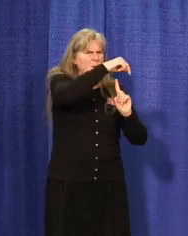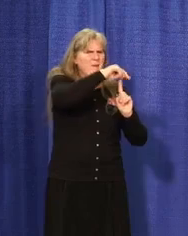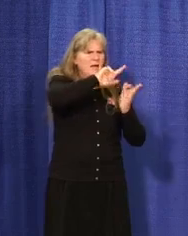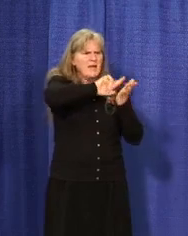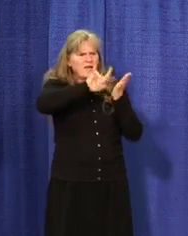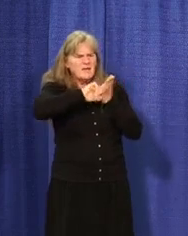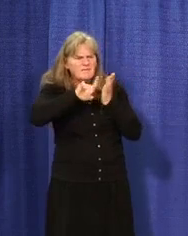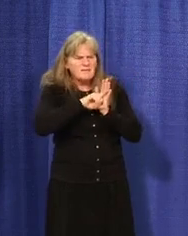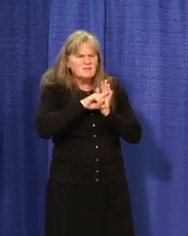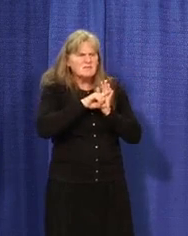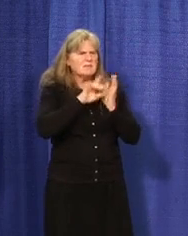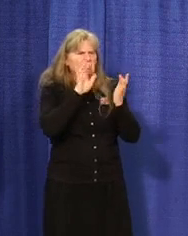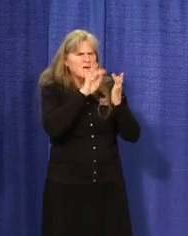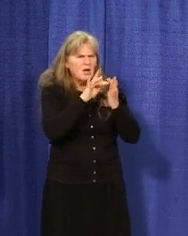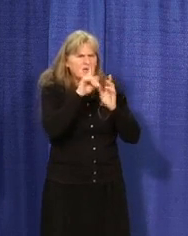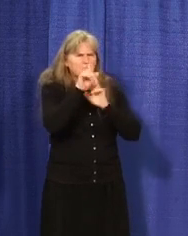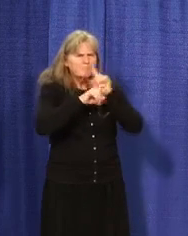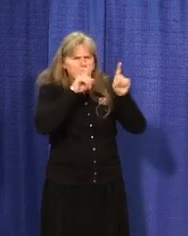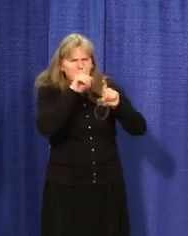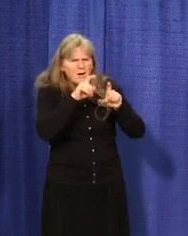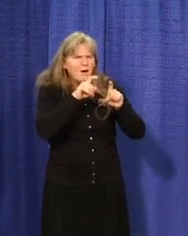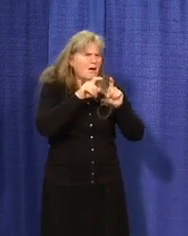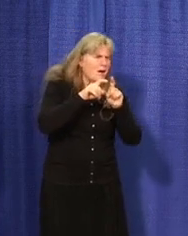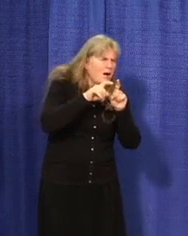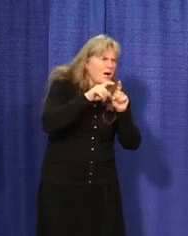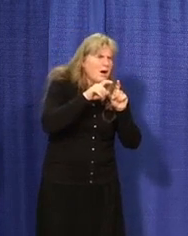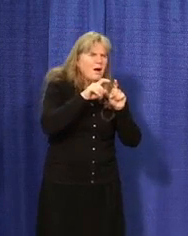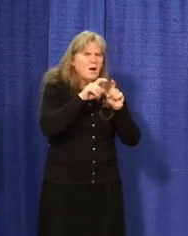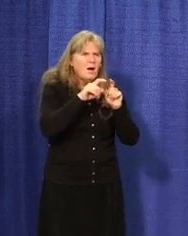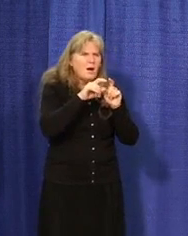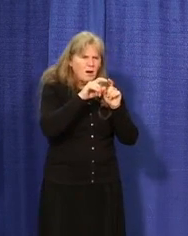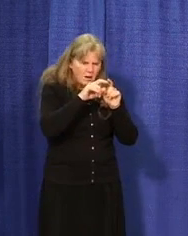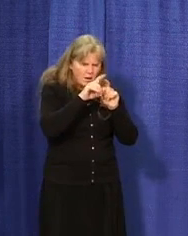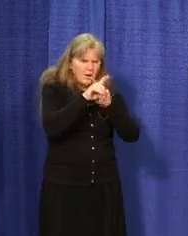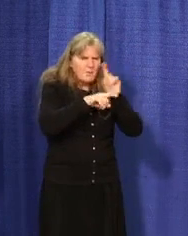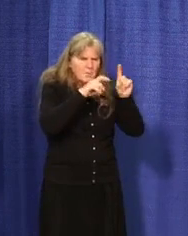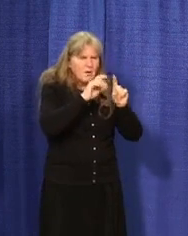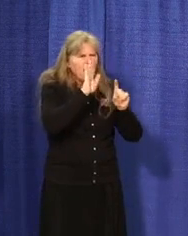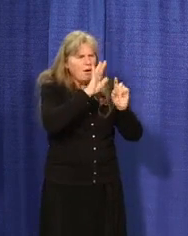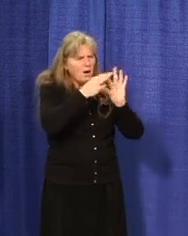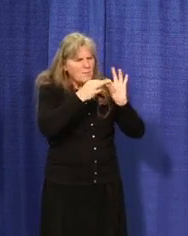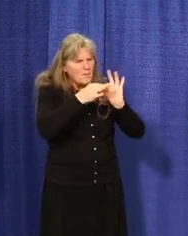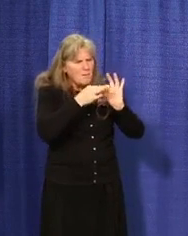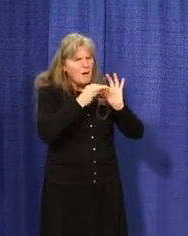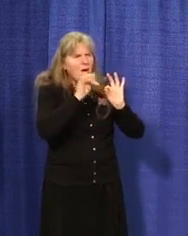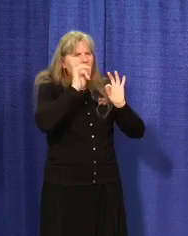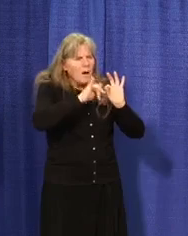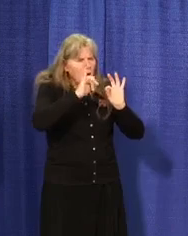several times. Finding them, of course. Getting the story, corroborating